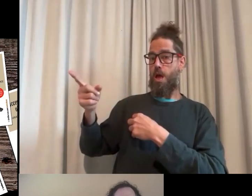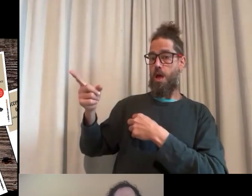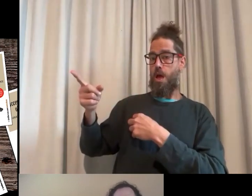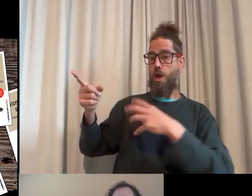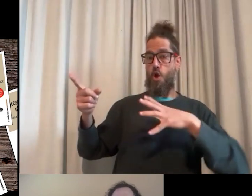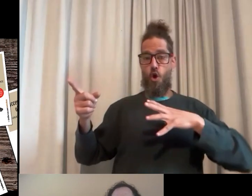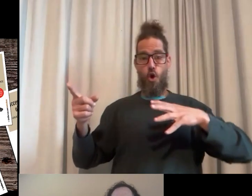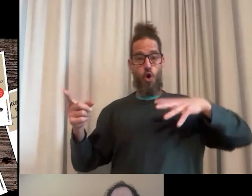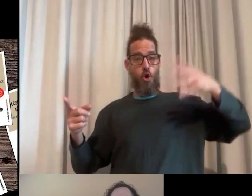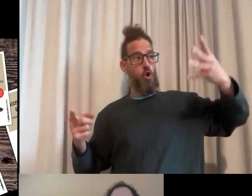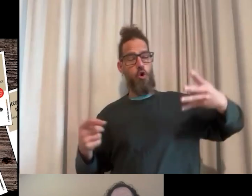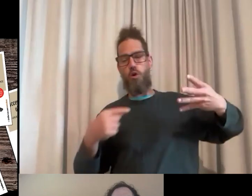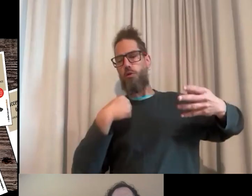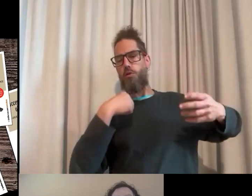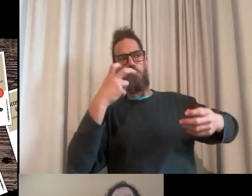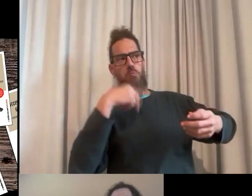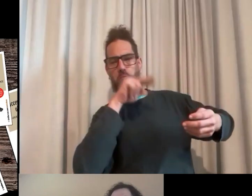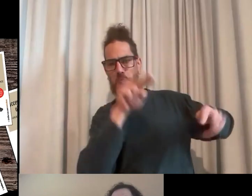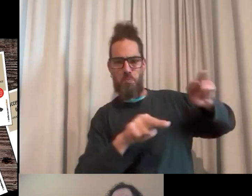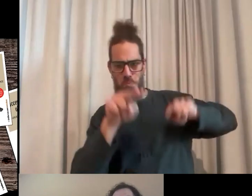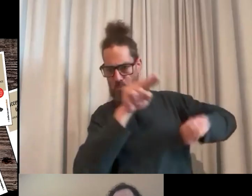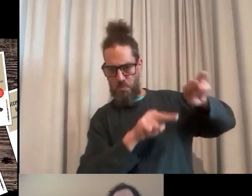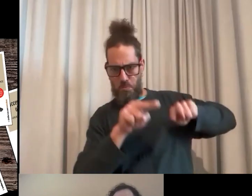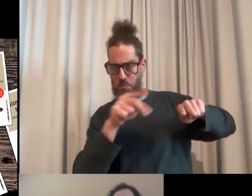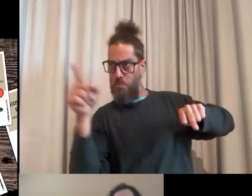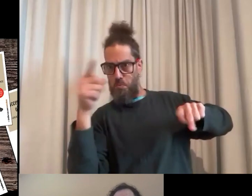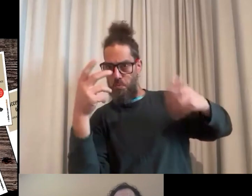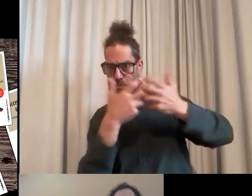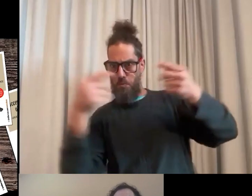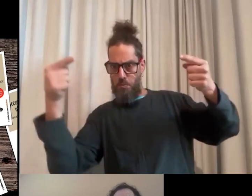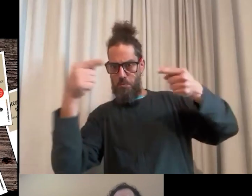we measure things against. So we decide, is this thing accessible enough?